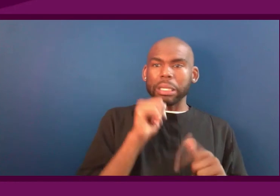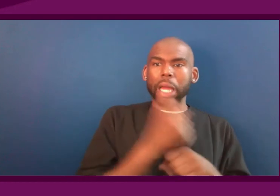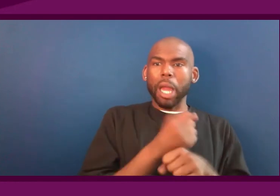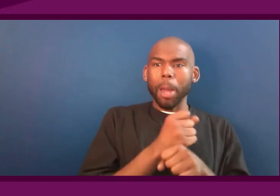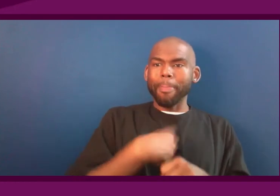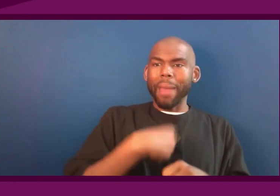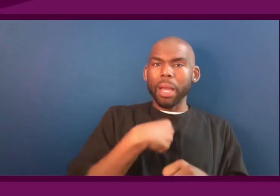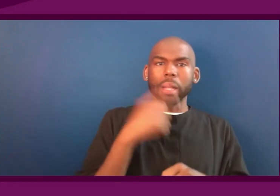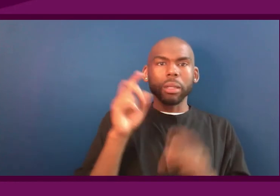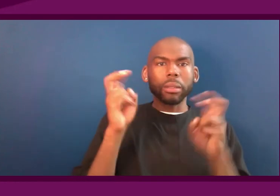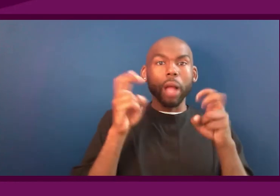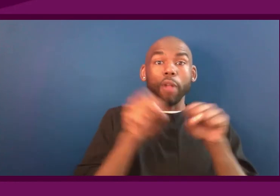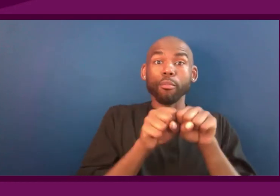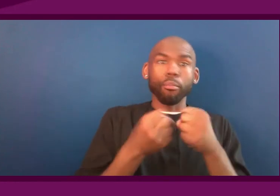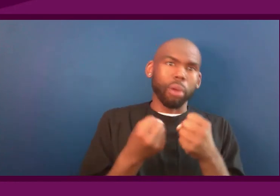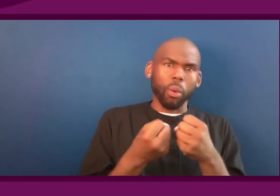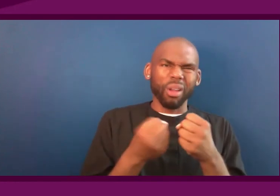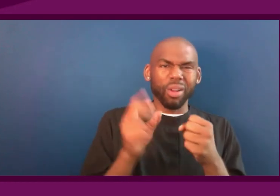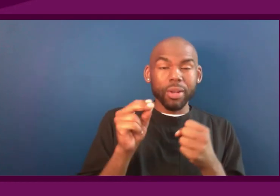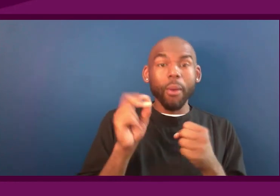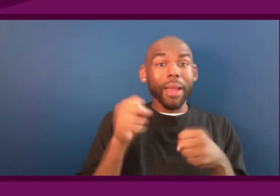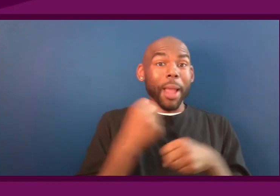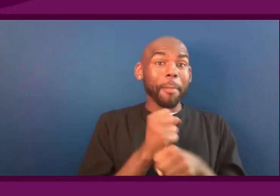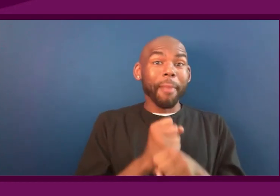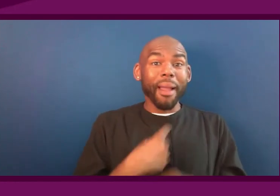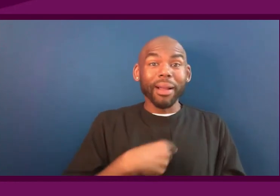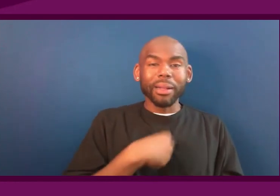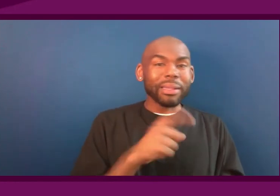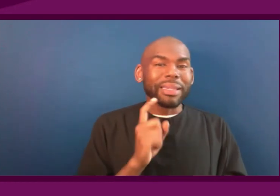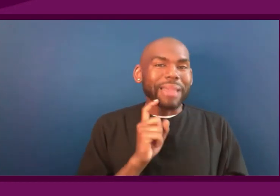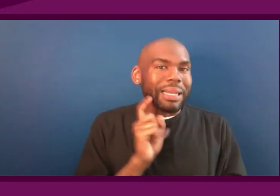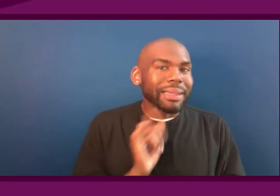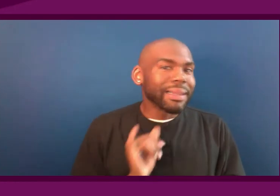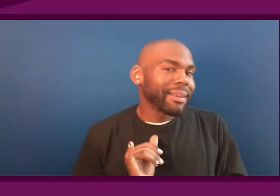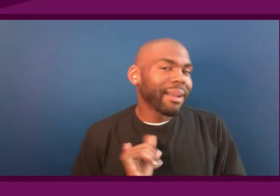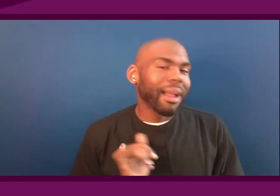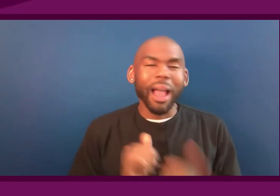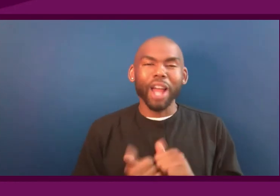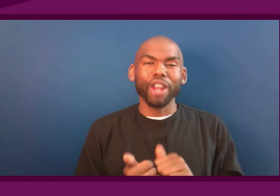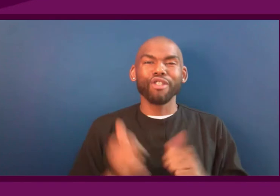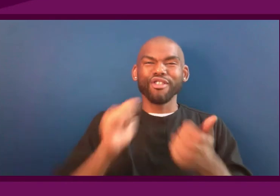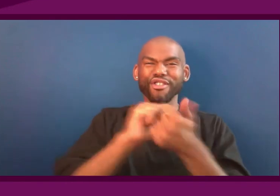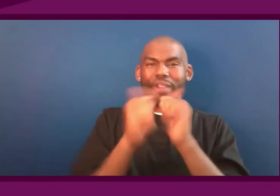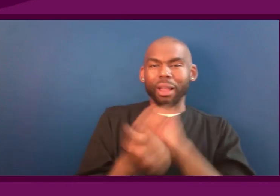People were feeling sorry for me. So it's not a tragedy to be... have a disability